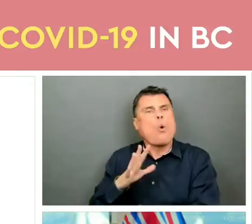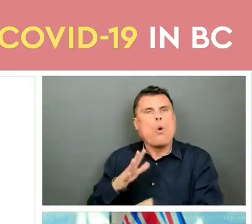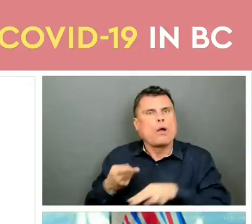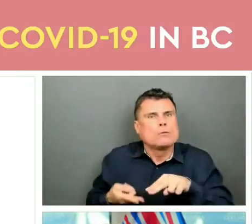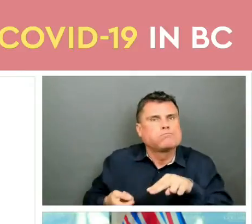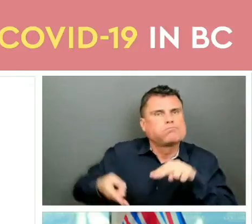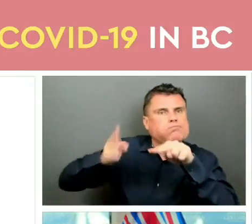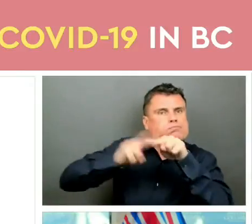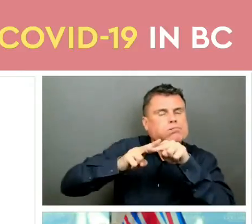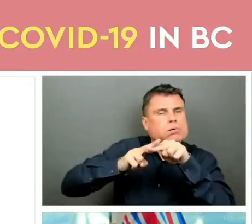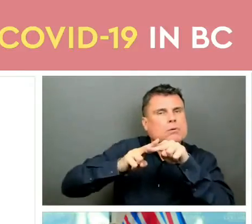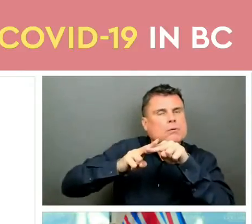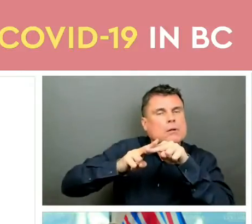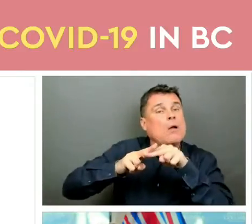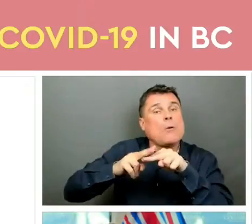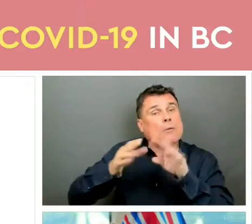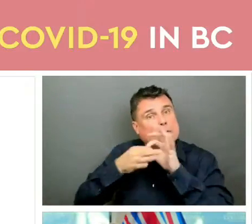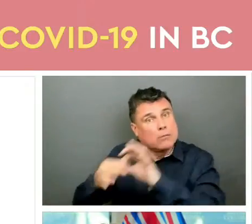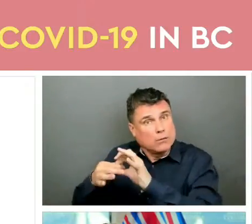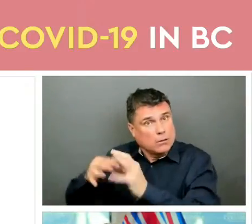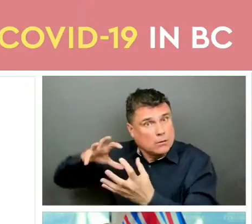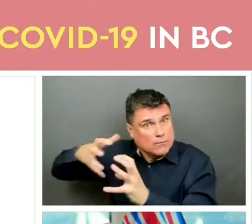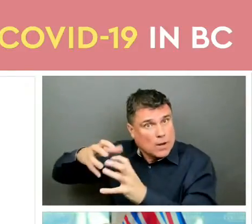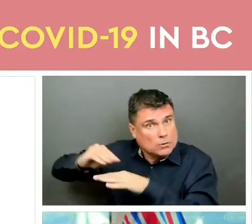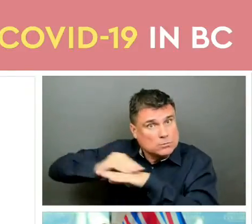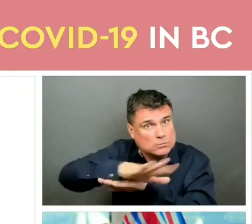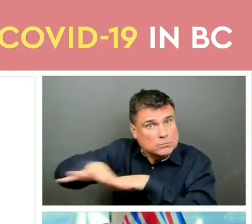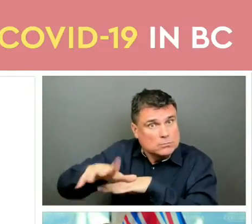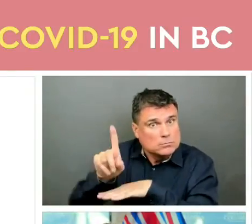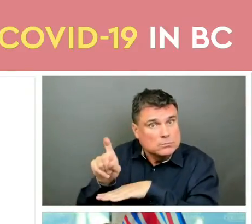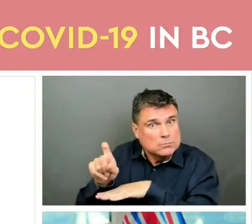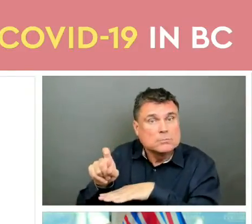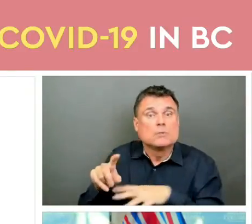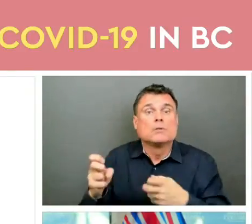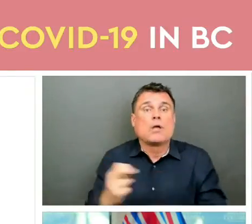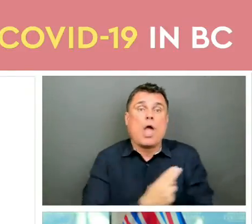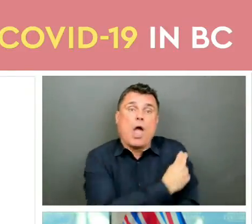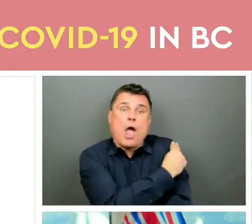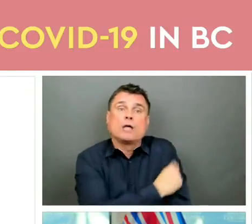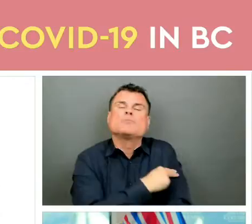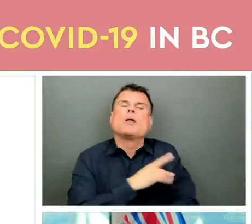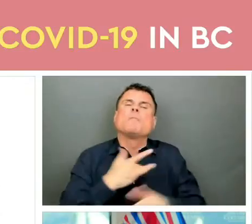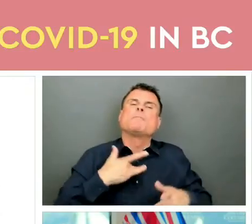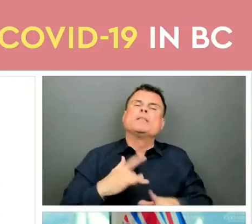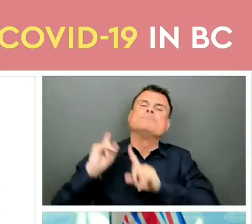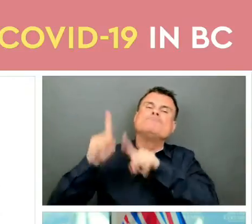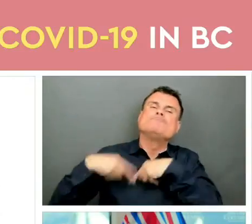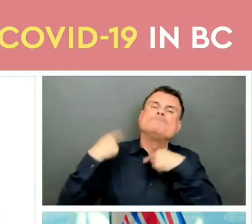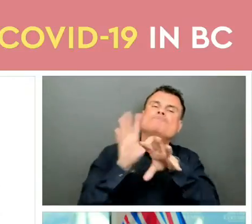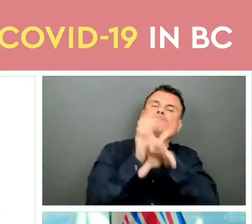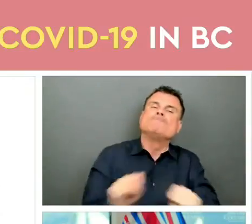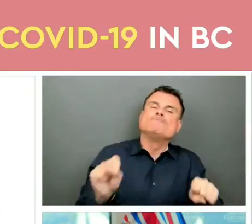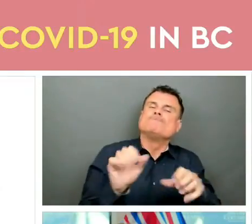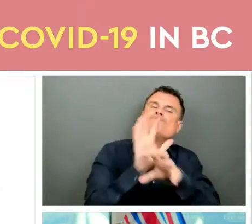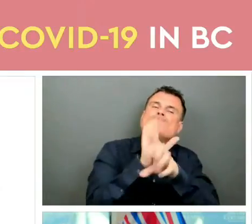people becoming infected and the rate of hospitalization is the same or higher. So when we have done this analysis, we